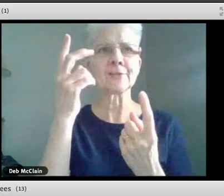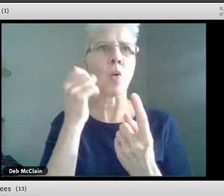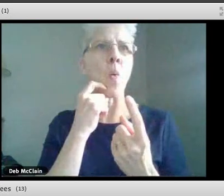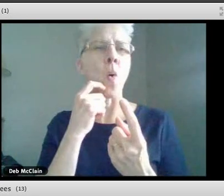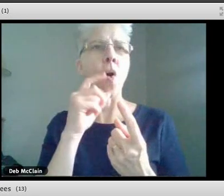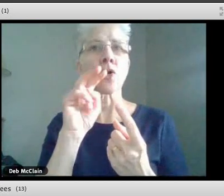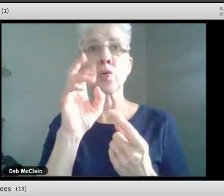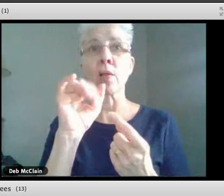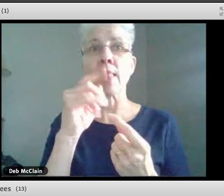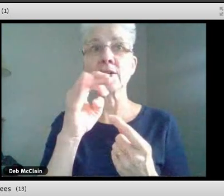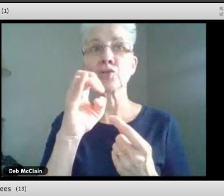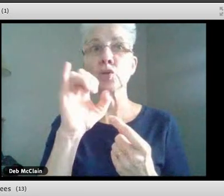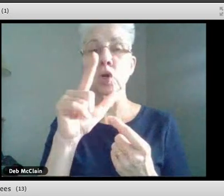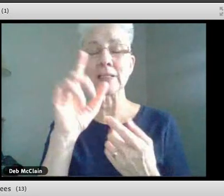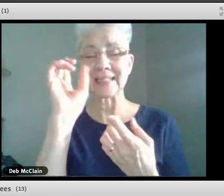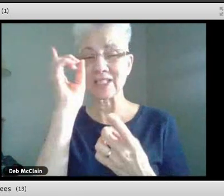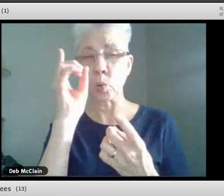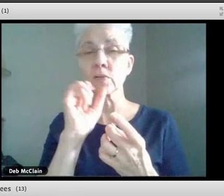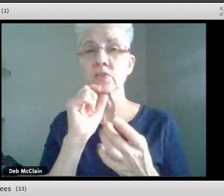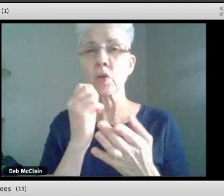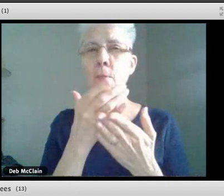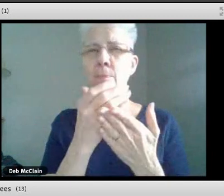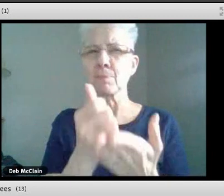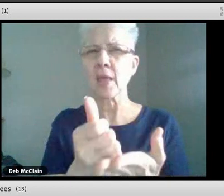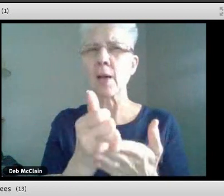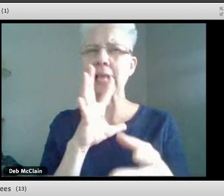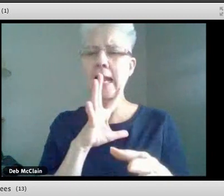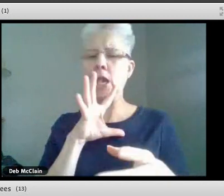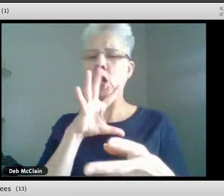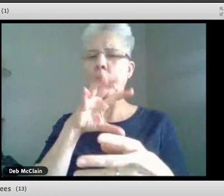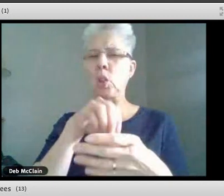so it's providing kind of this environment of inclusion where they can use it,